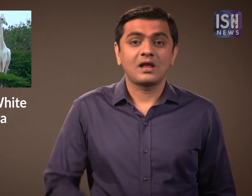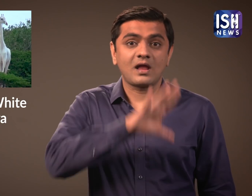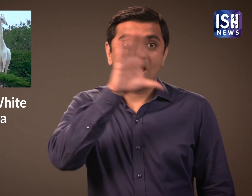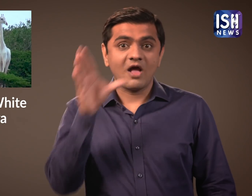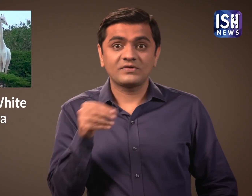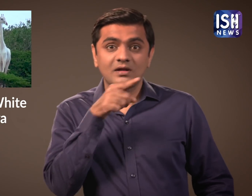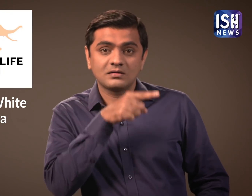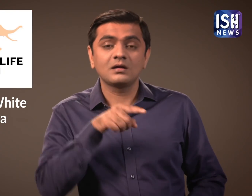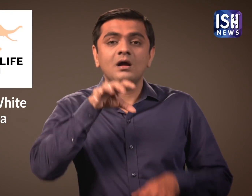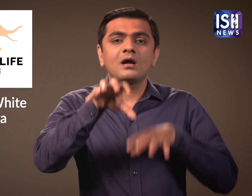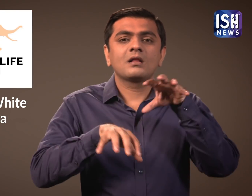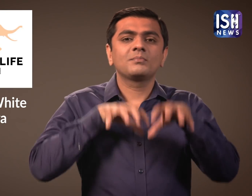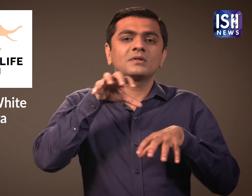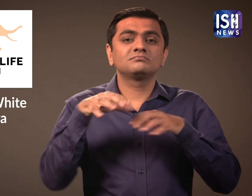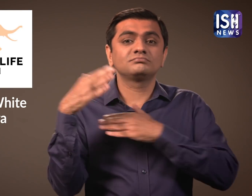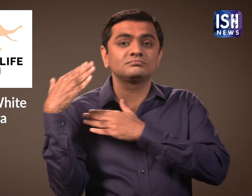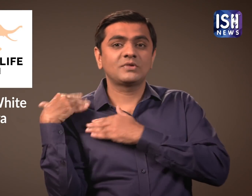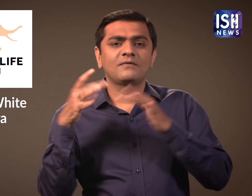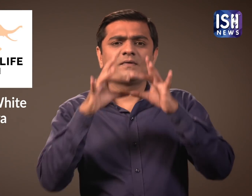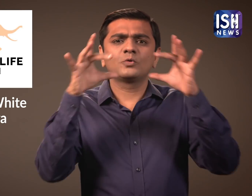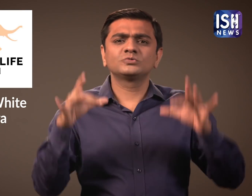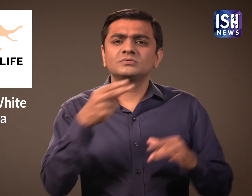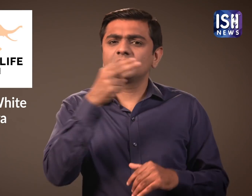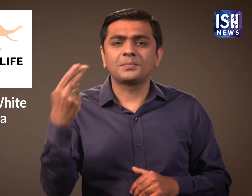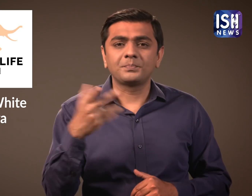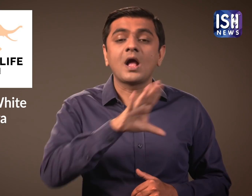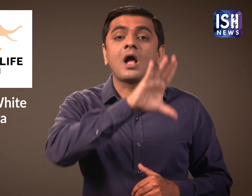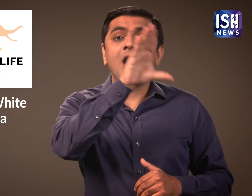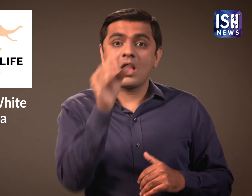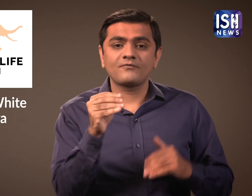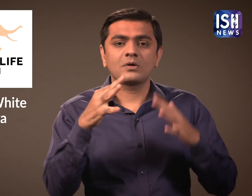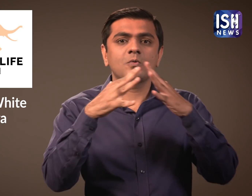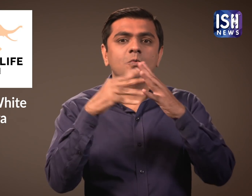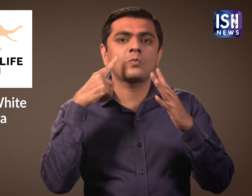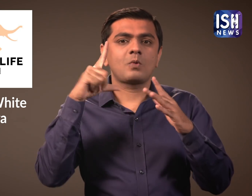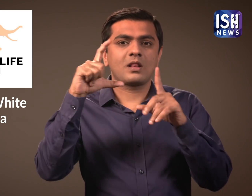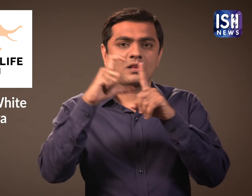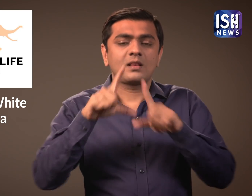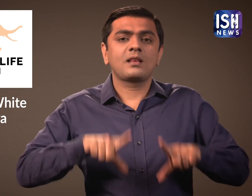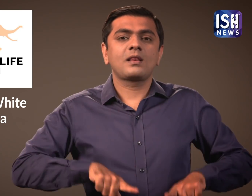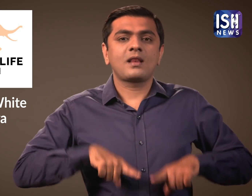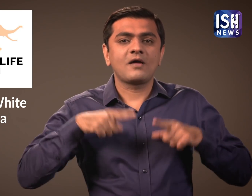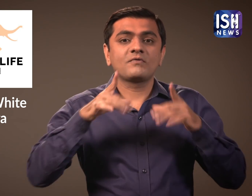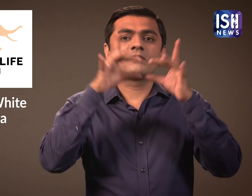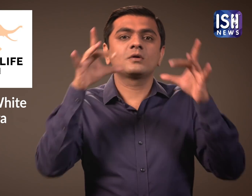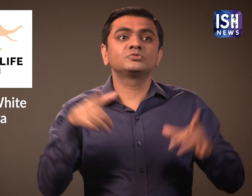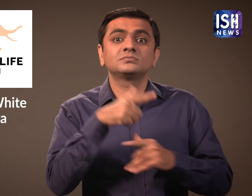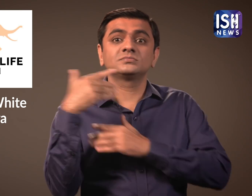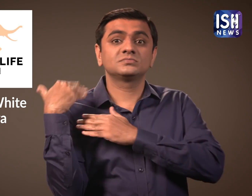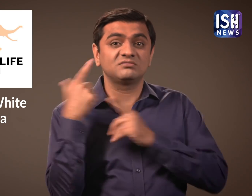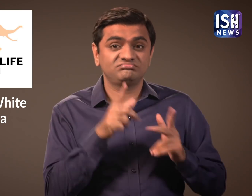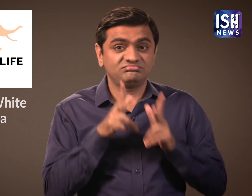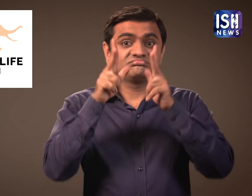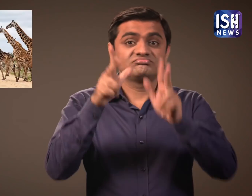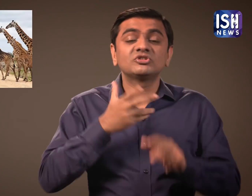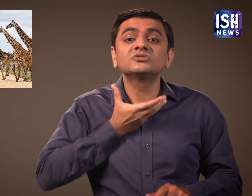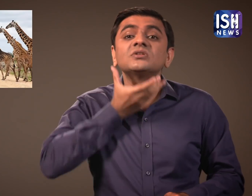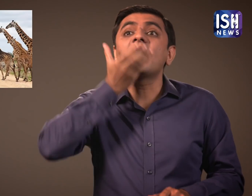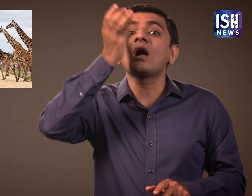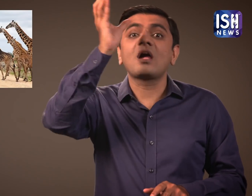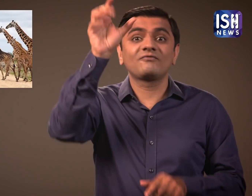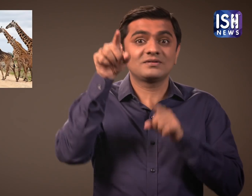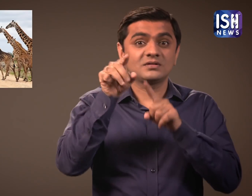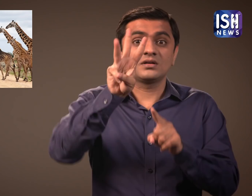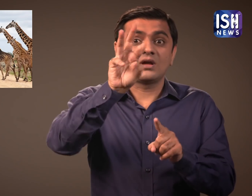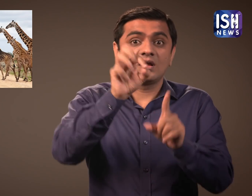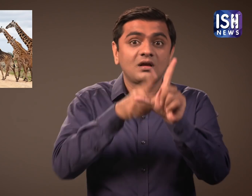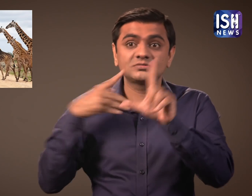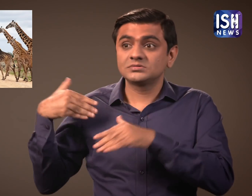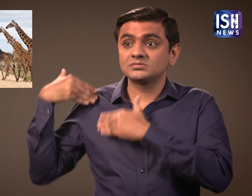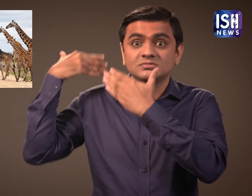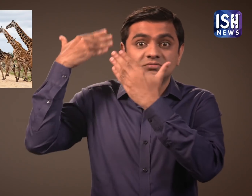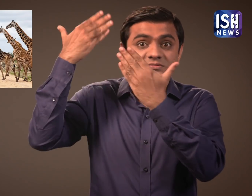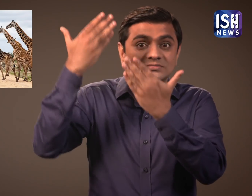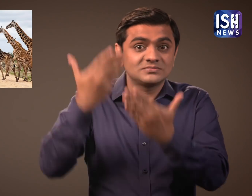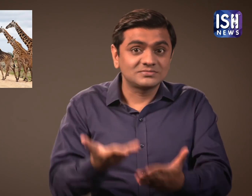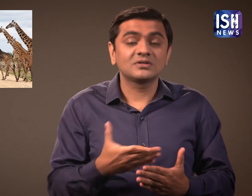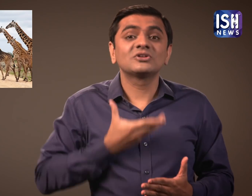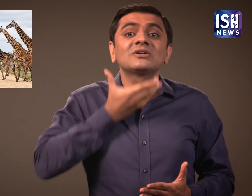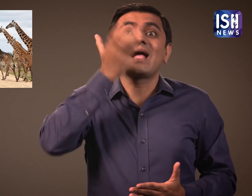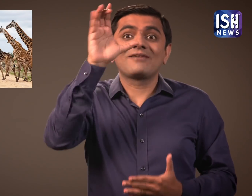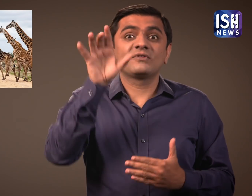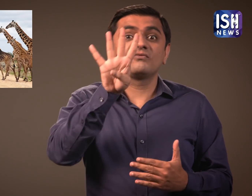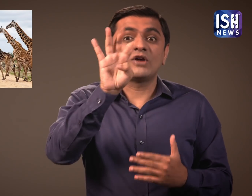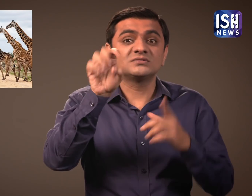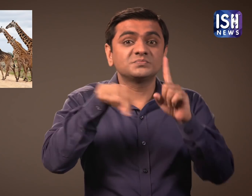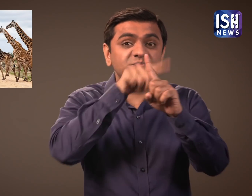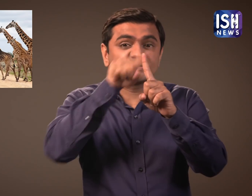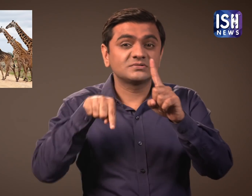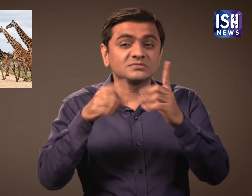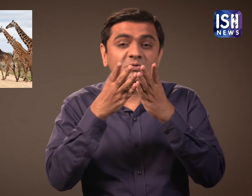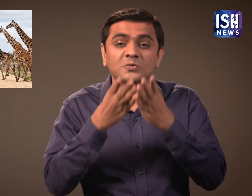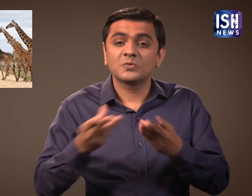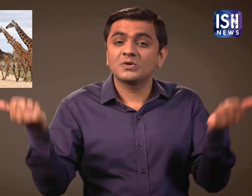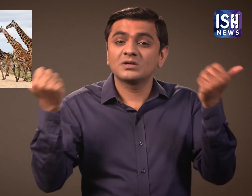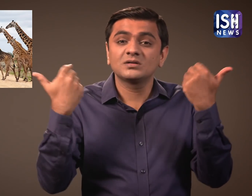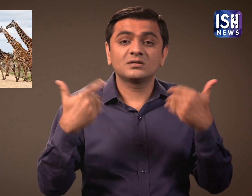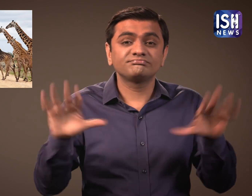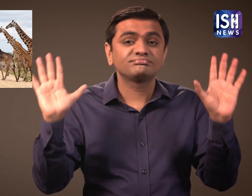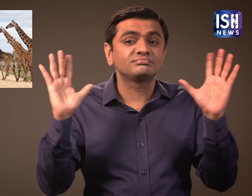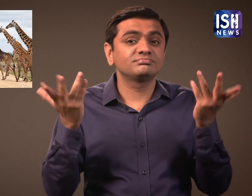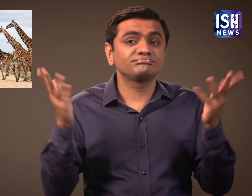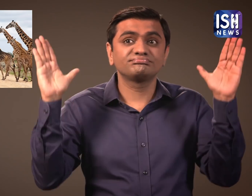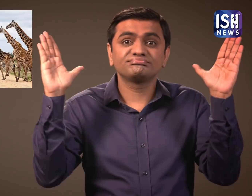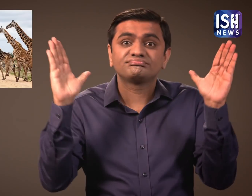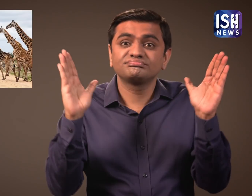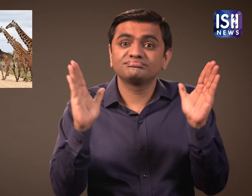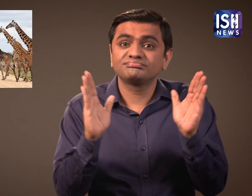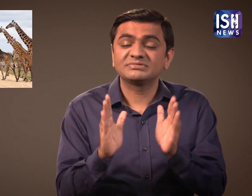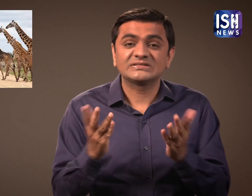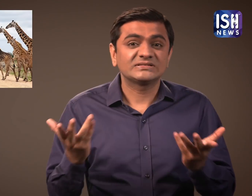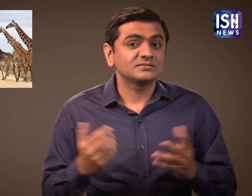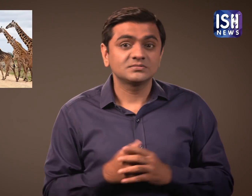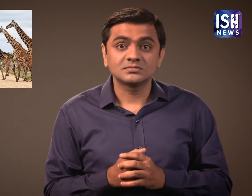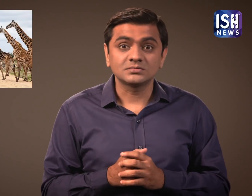According to the African Wildlife Foundation, around 40 per cent of the giraffe population has disappeared in the last 30 years.